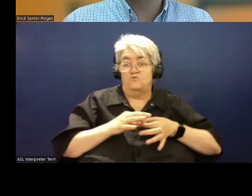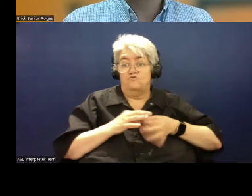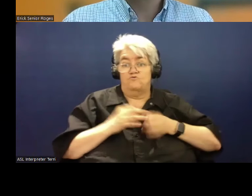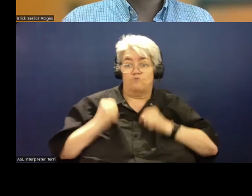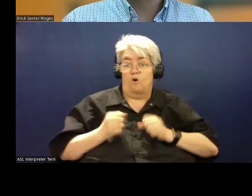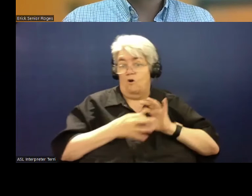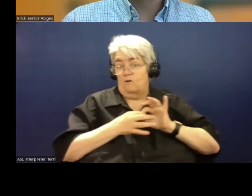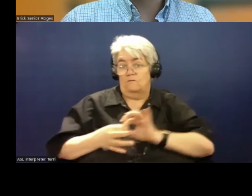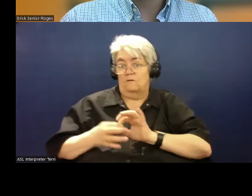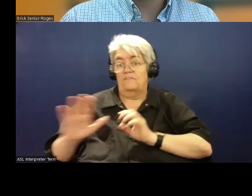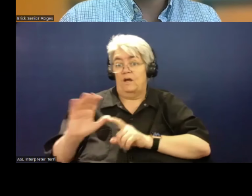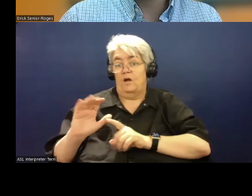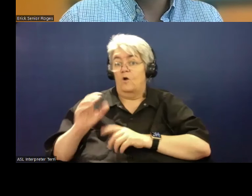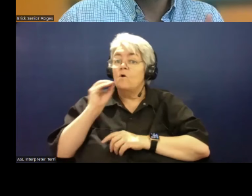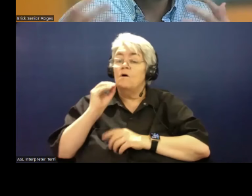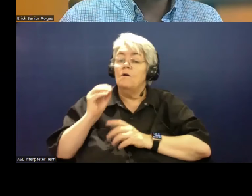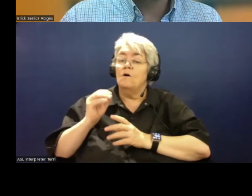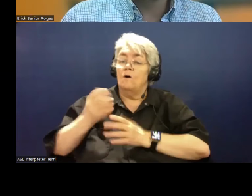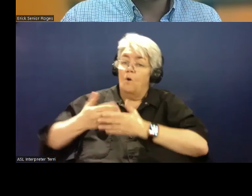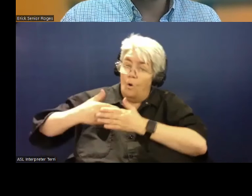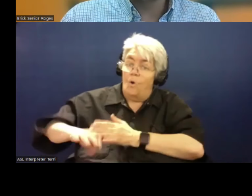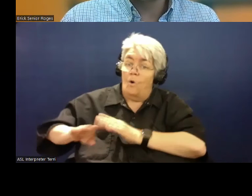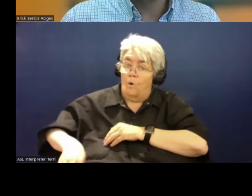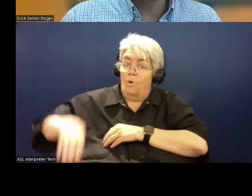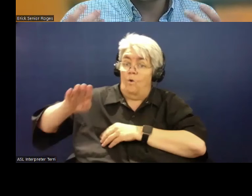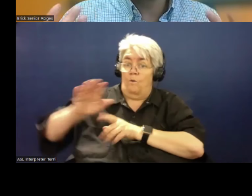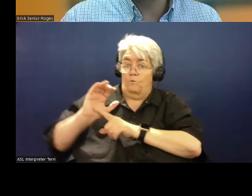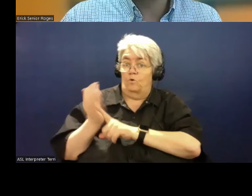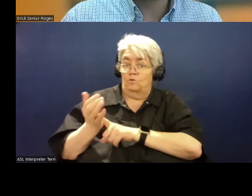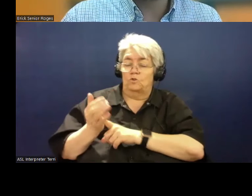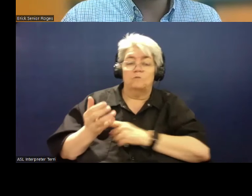ORIGIN HAVE LESS SUICIDE ATTEMPTS AND COMMIT LESS SUICIDE.